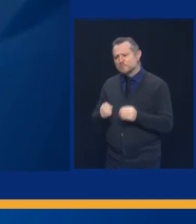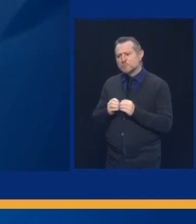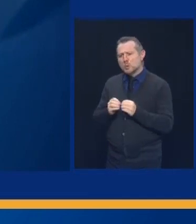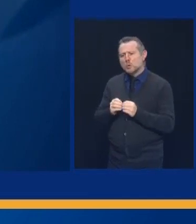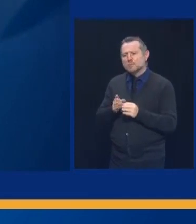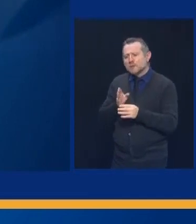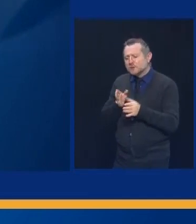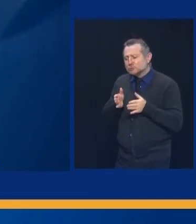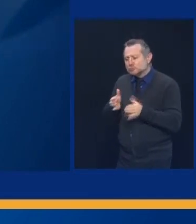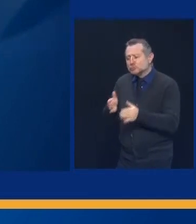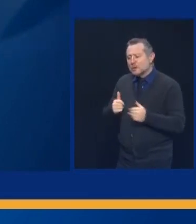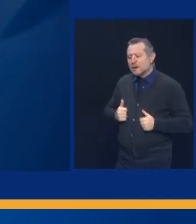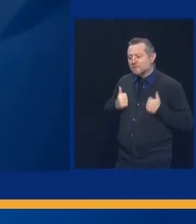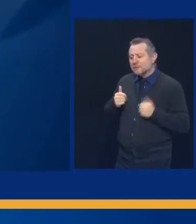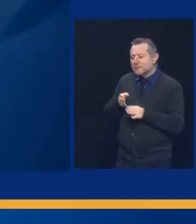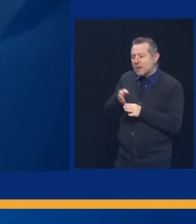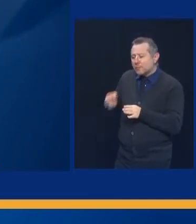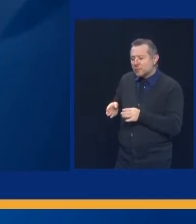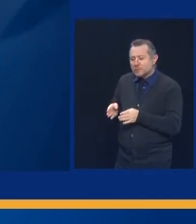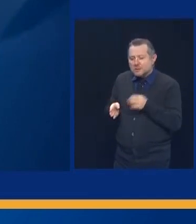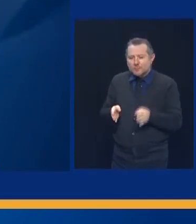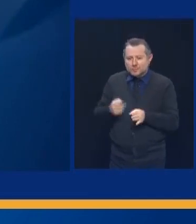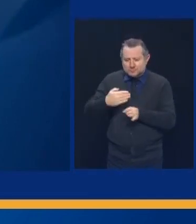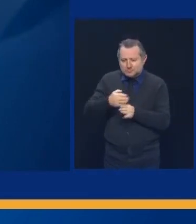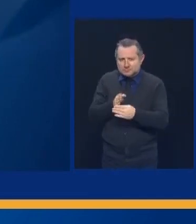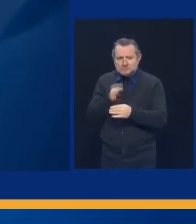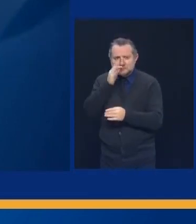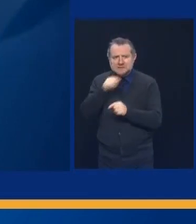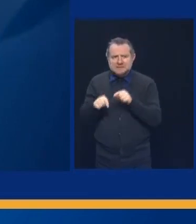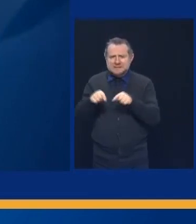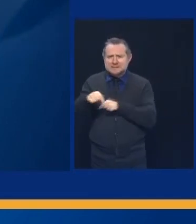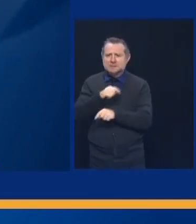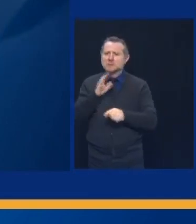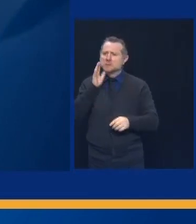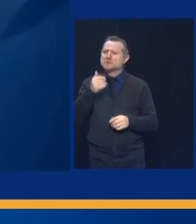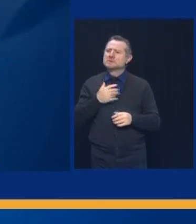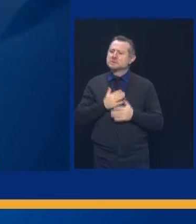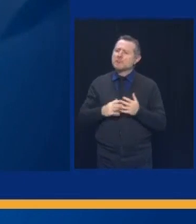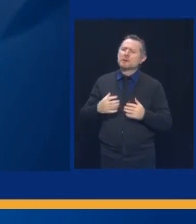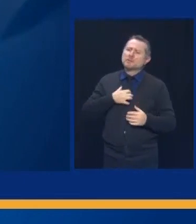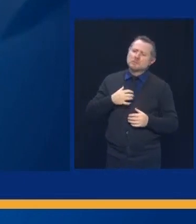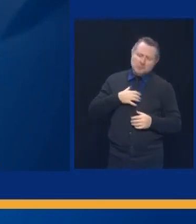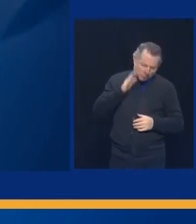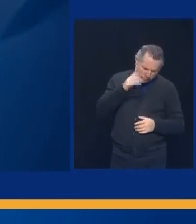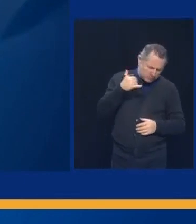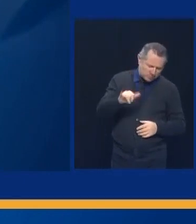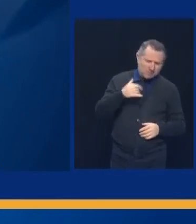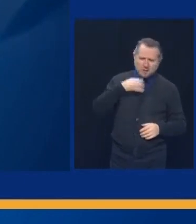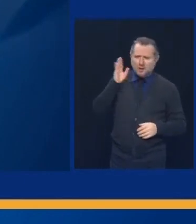YOU DON'T WANT TO TAKE STATEWISE ACTIONS, REGIONALçwmb ACTION, THEN TAKE LOCALIZED ACTIONS ON THE